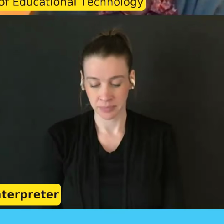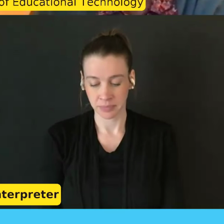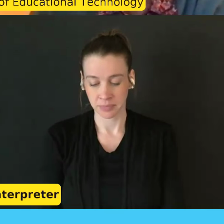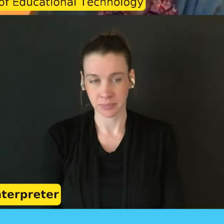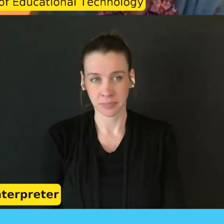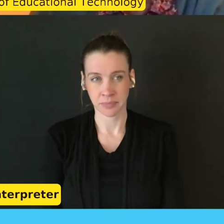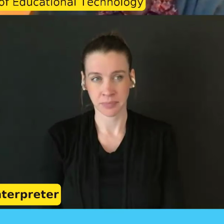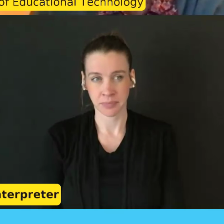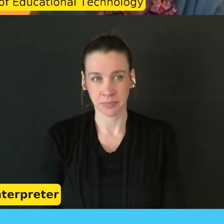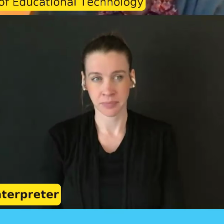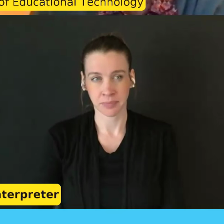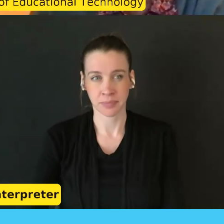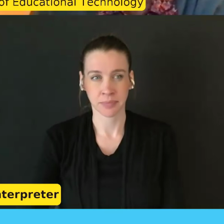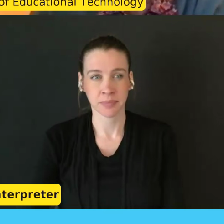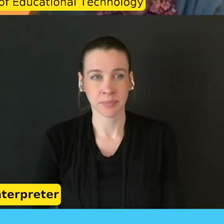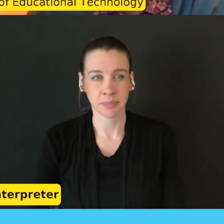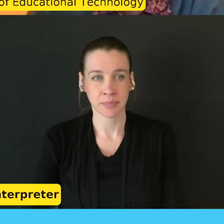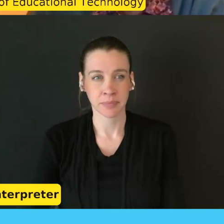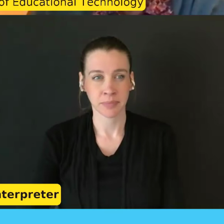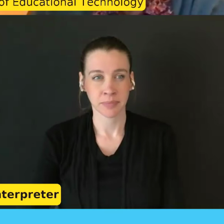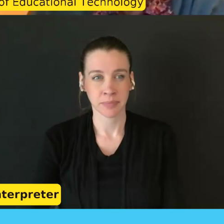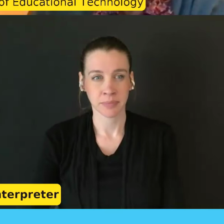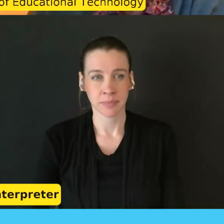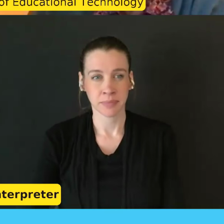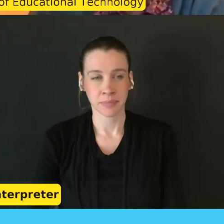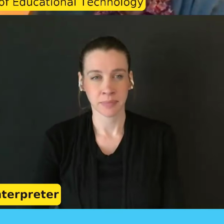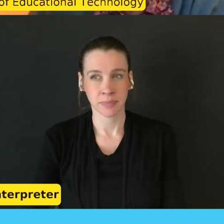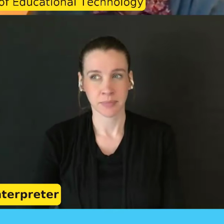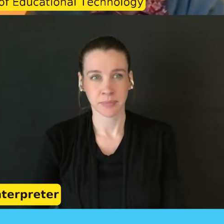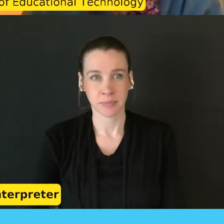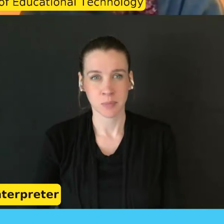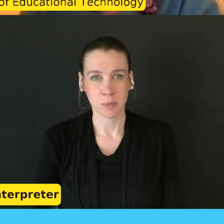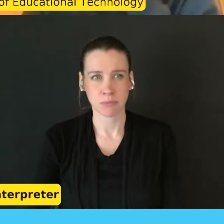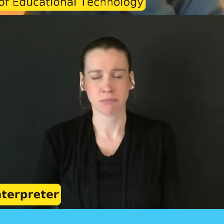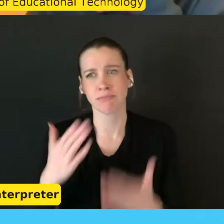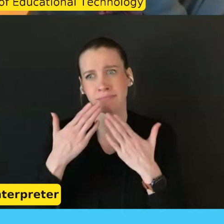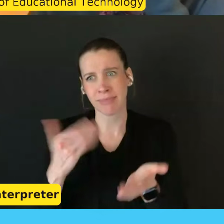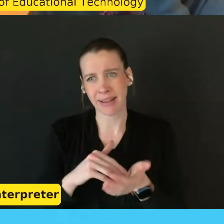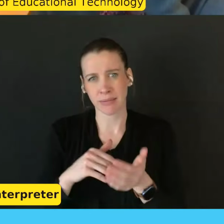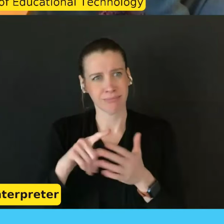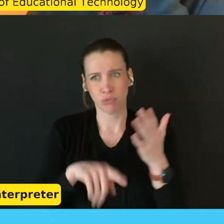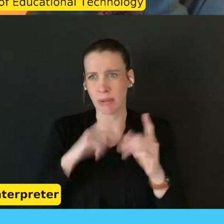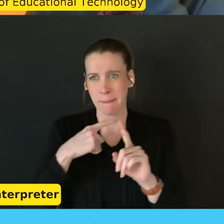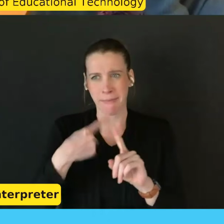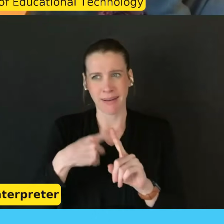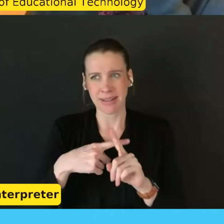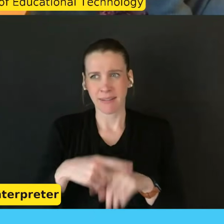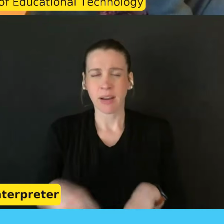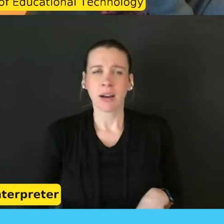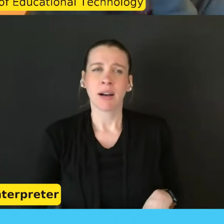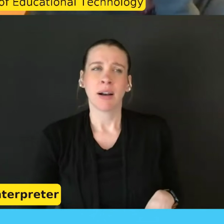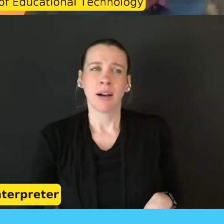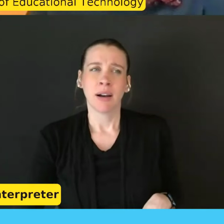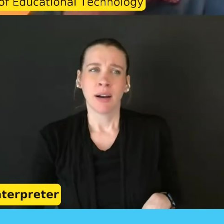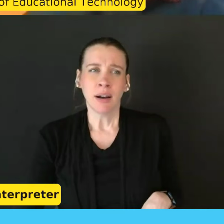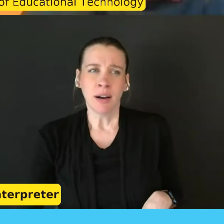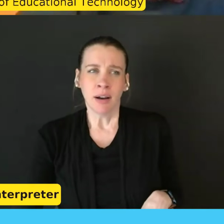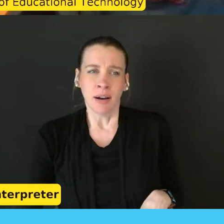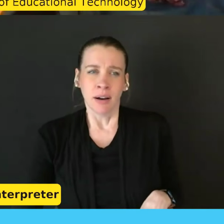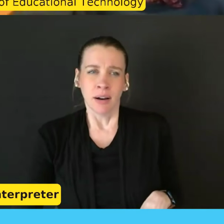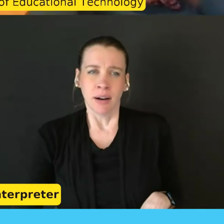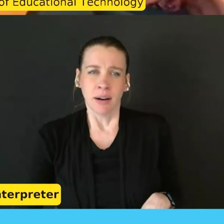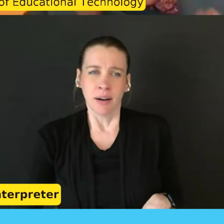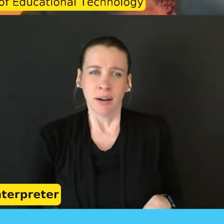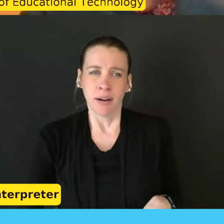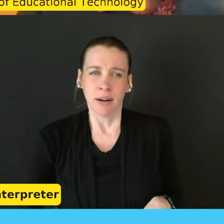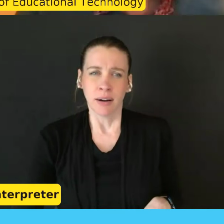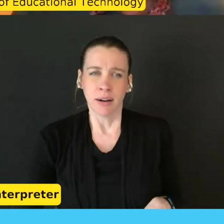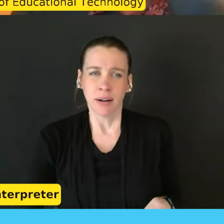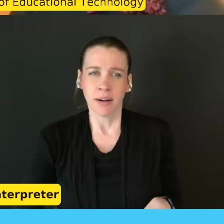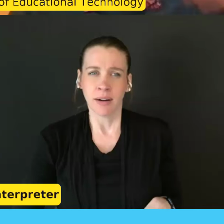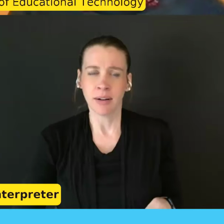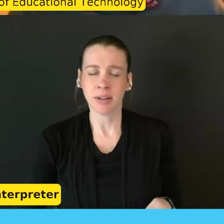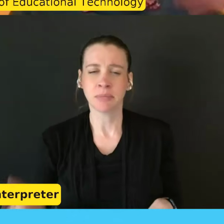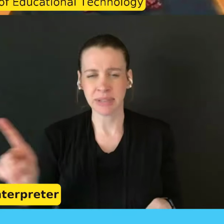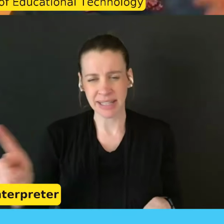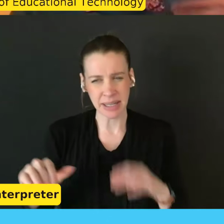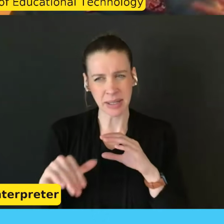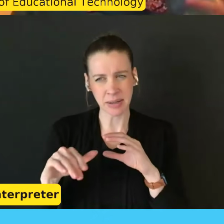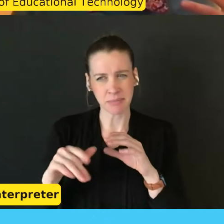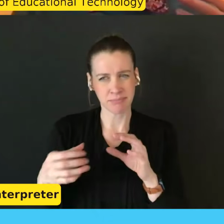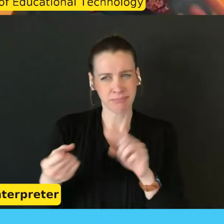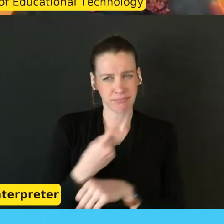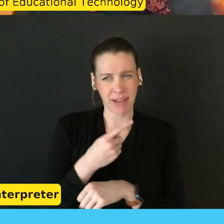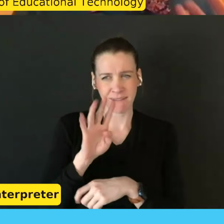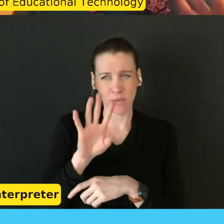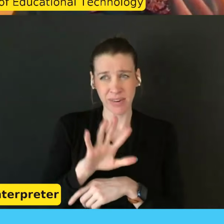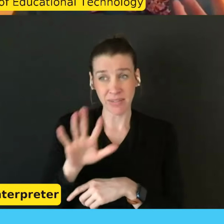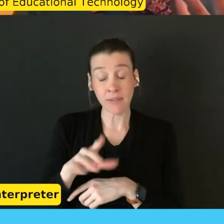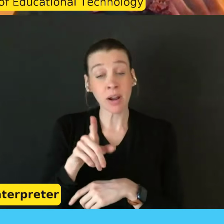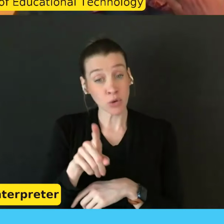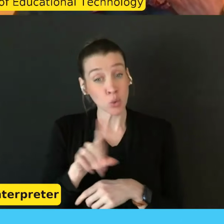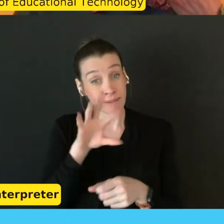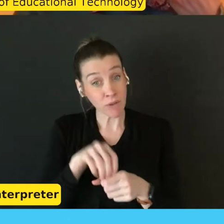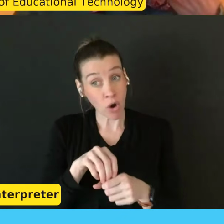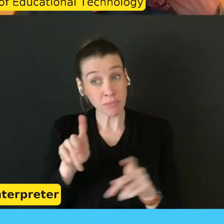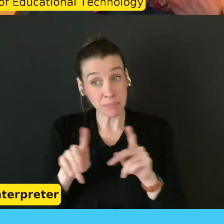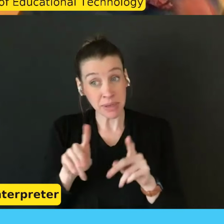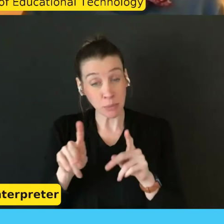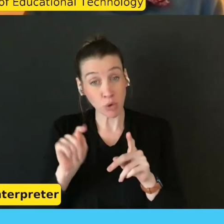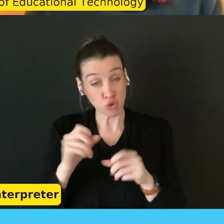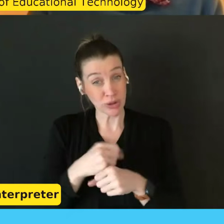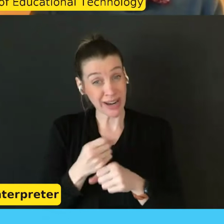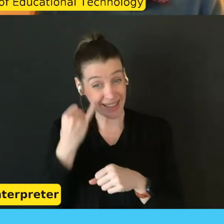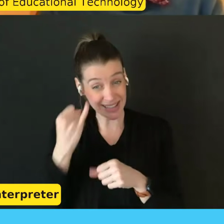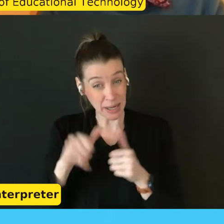the community in the maul idea creation?